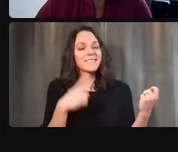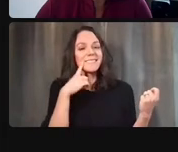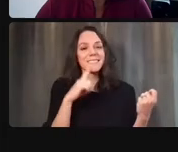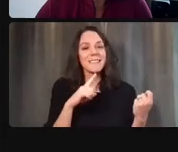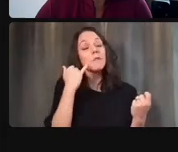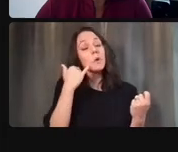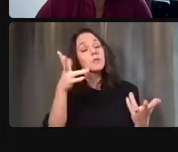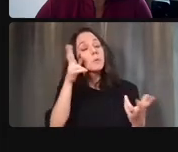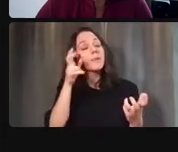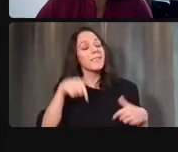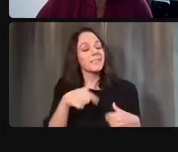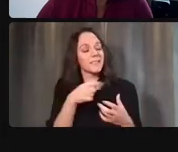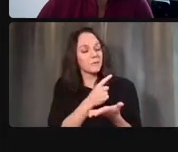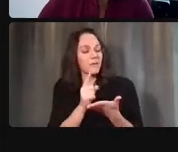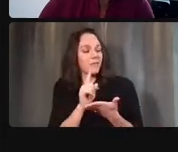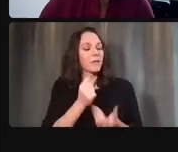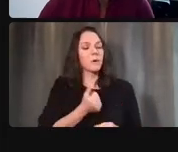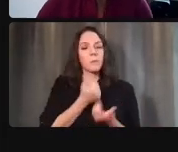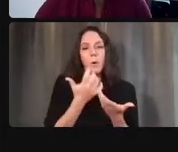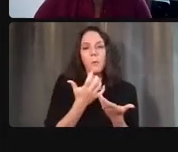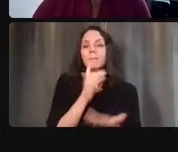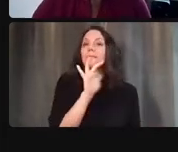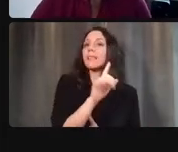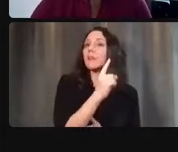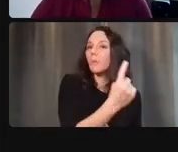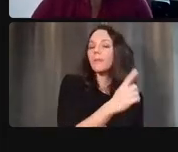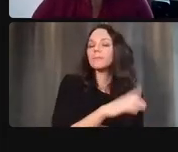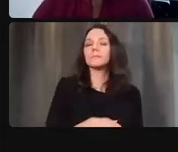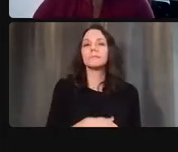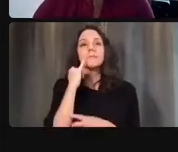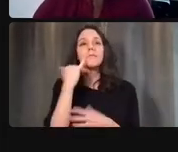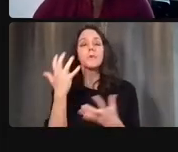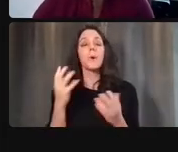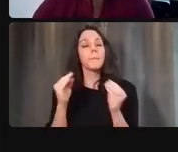To hear about resources for mental health and wellbeing, press Two.